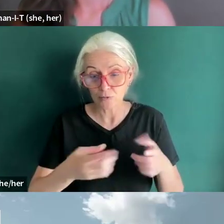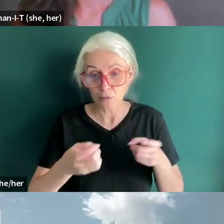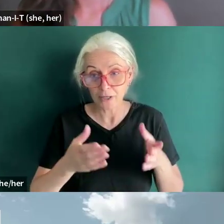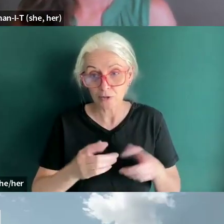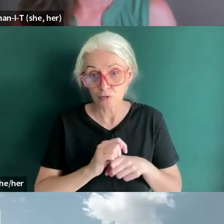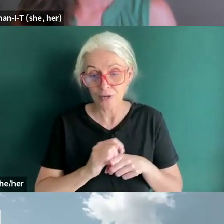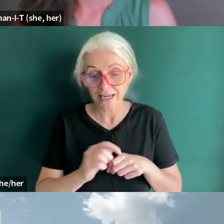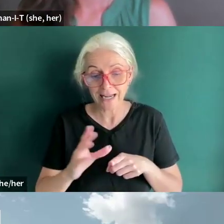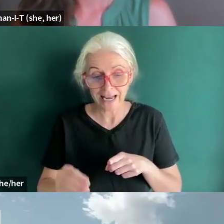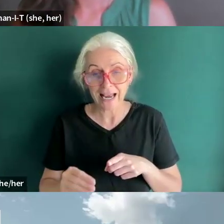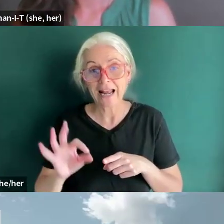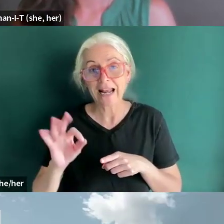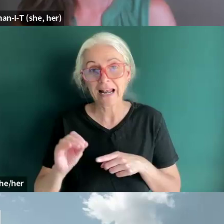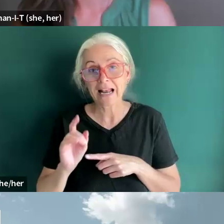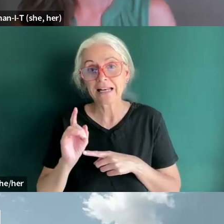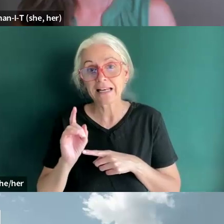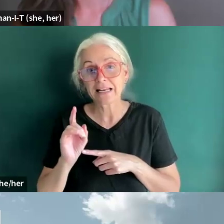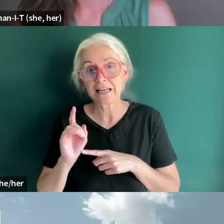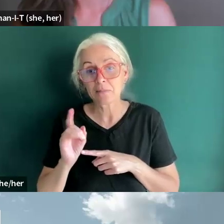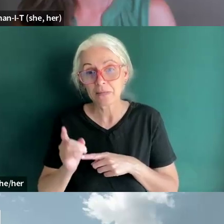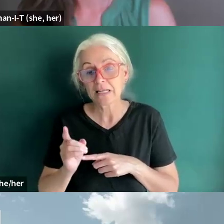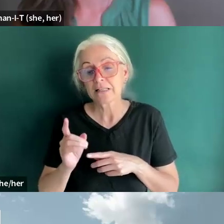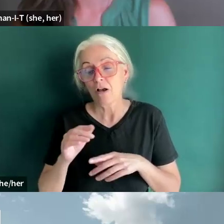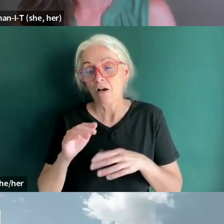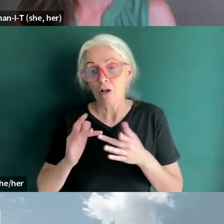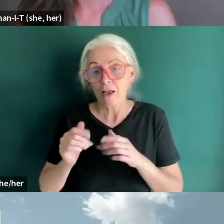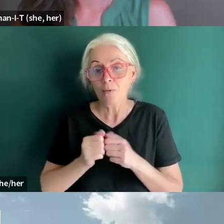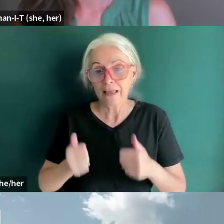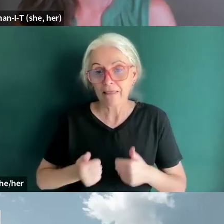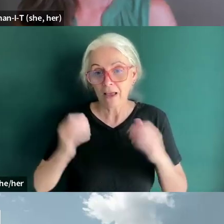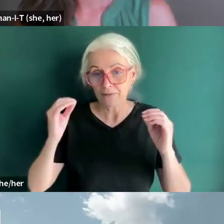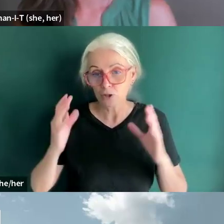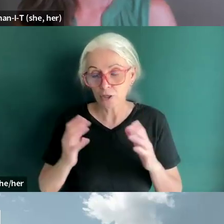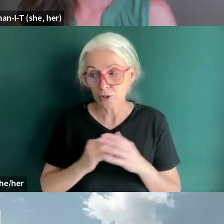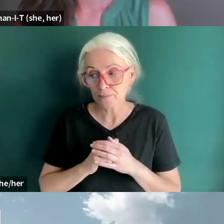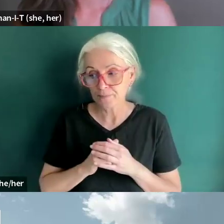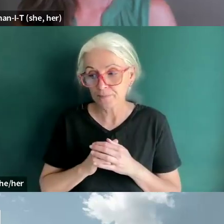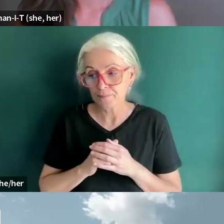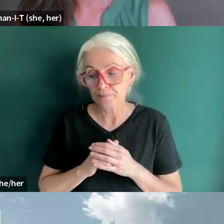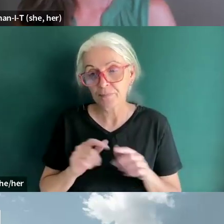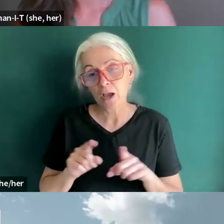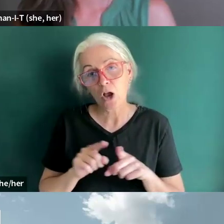followed by a 90-minute debrief session online with a live instructor, and it's also designed to